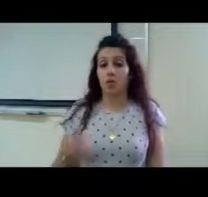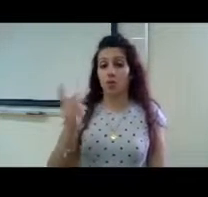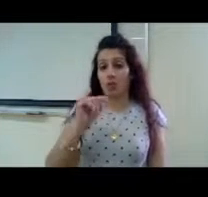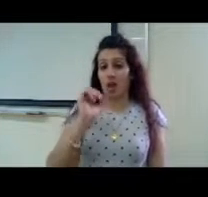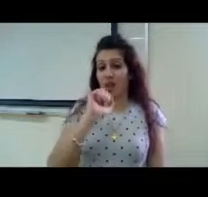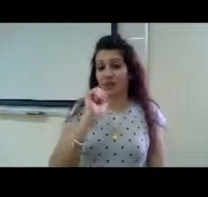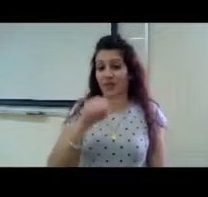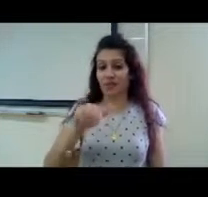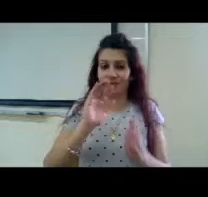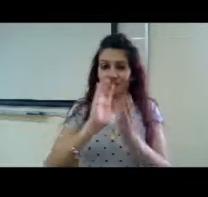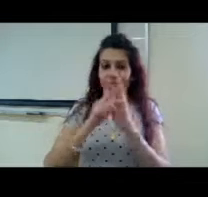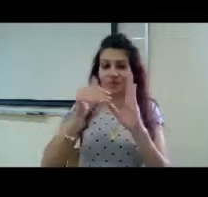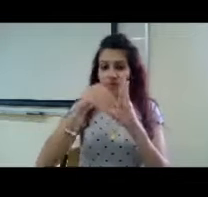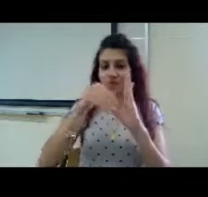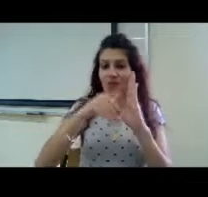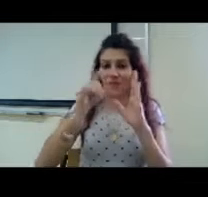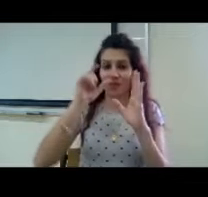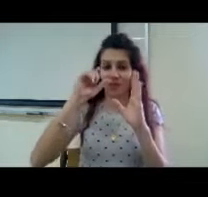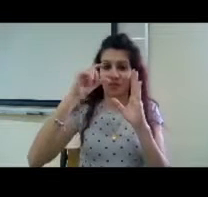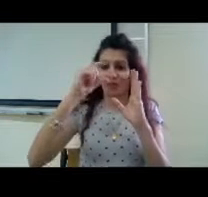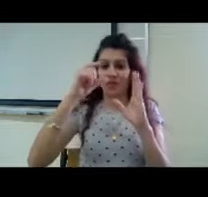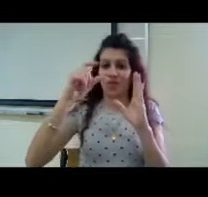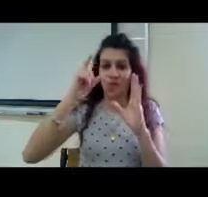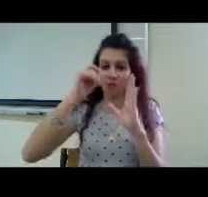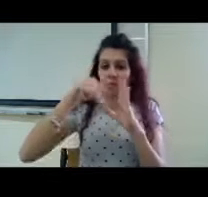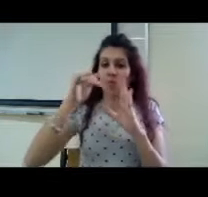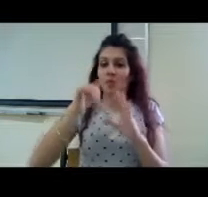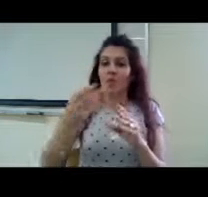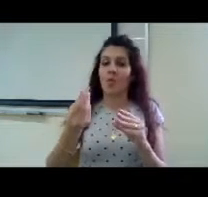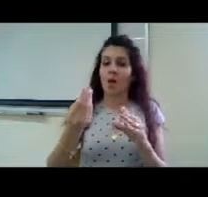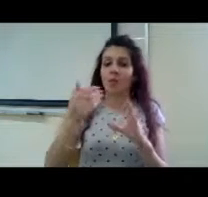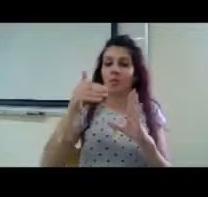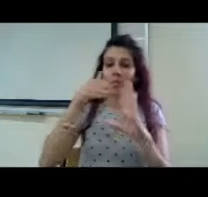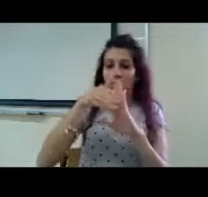documentation and we've developed new pedagogical resources to support at home